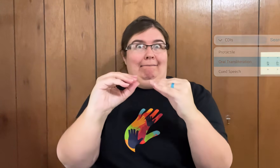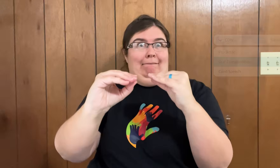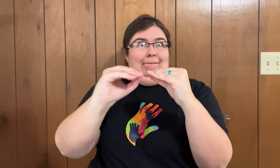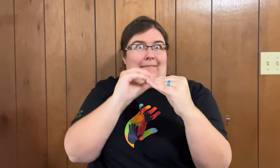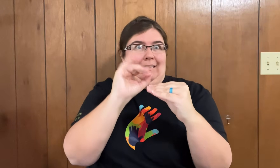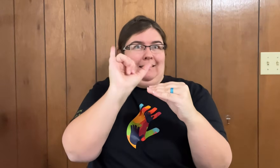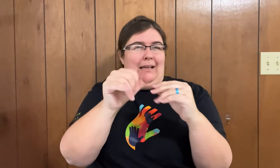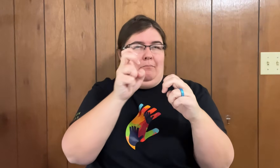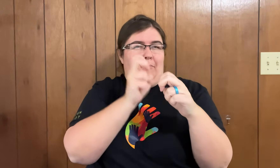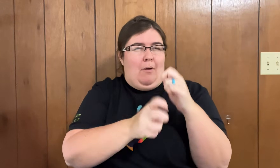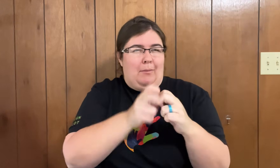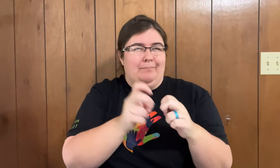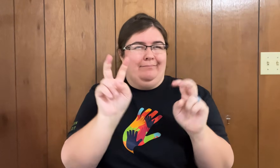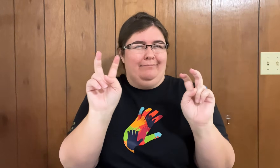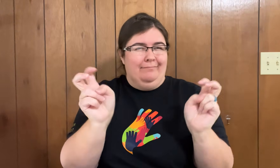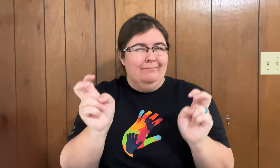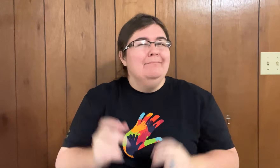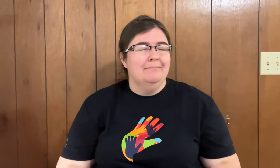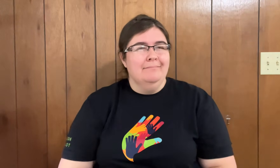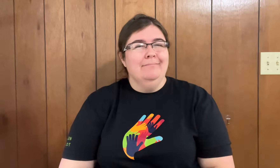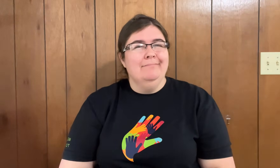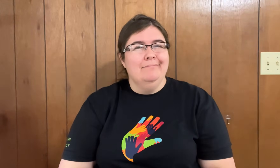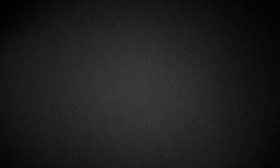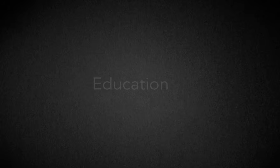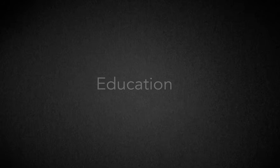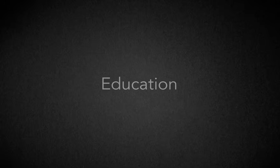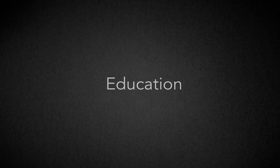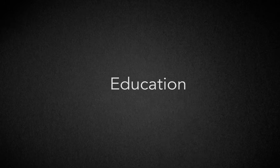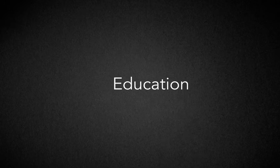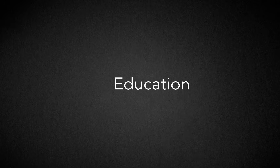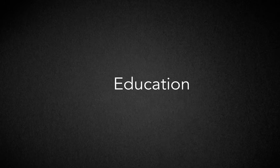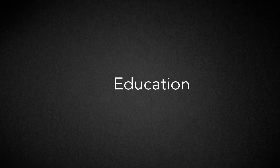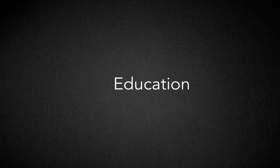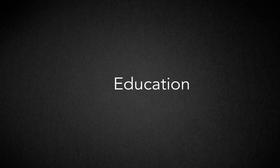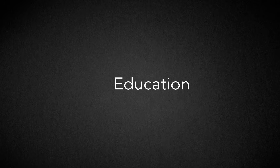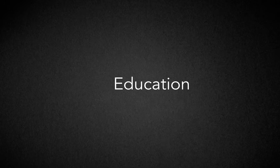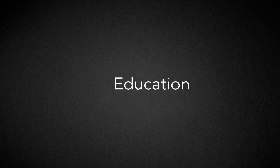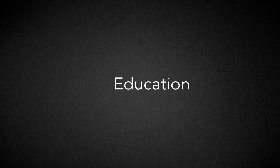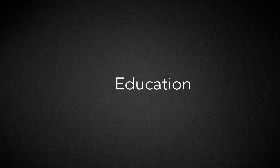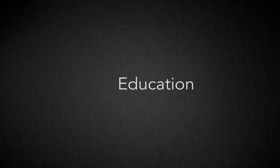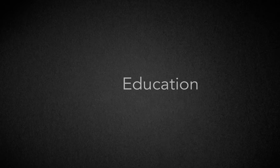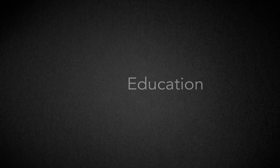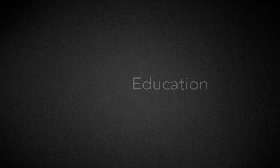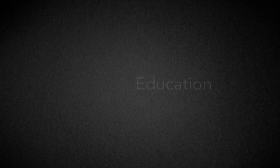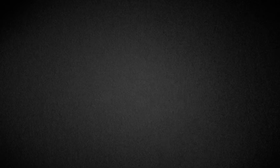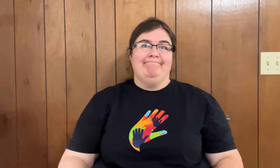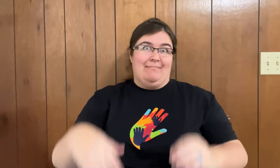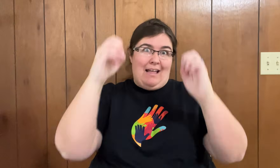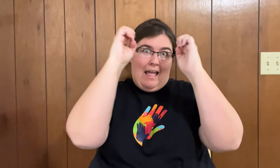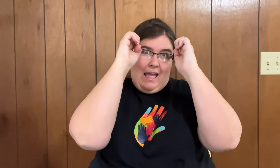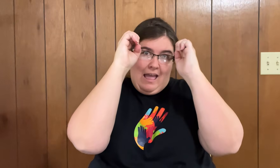Standardization here in the US hasn't fixed this perceived "problem" Education